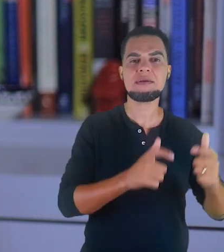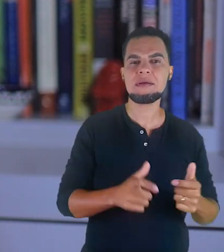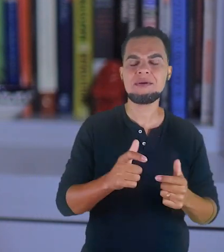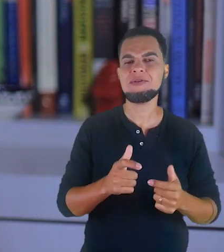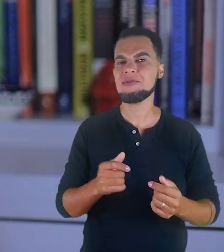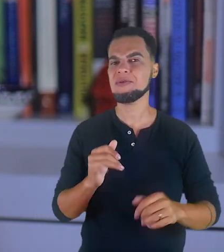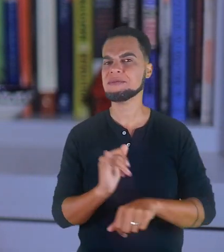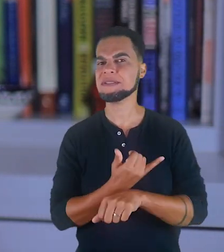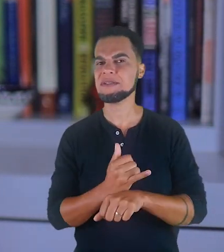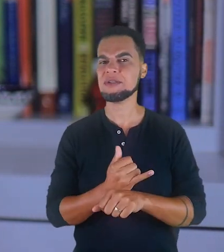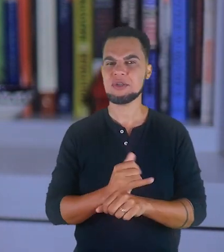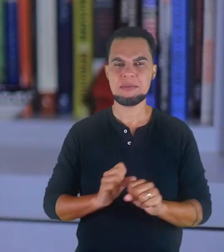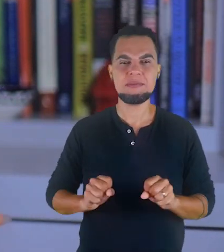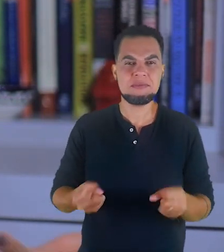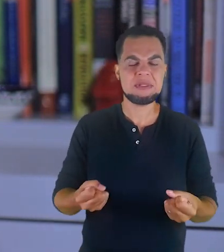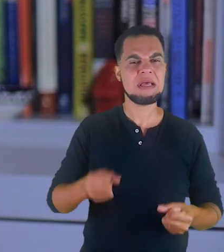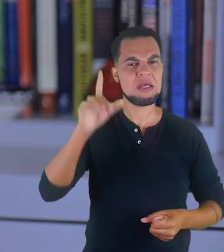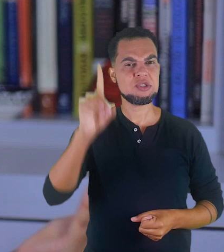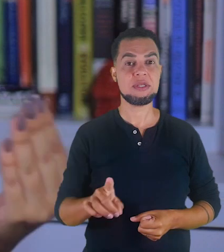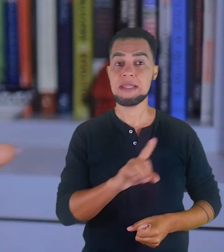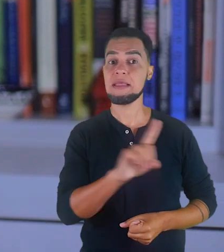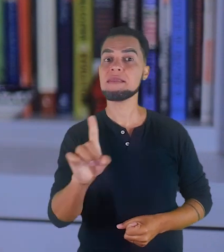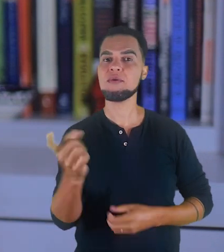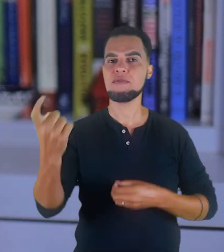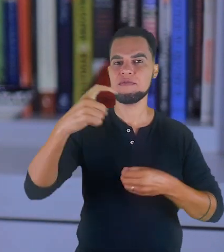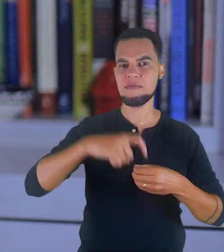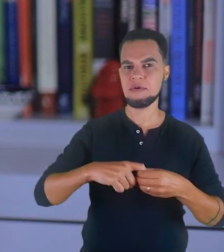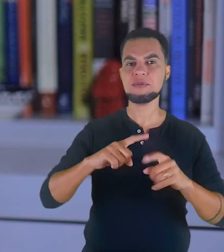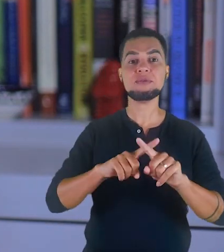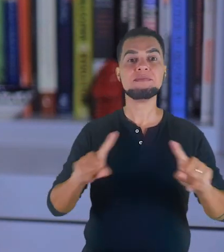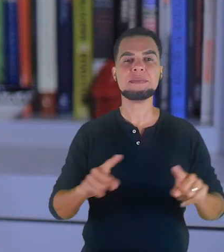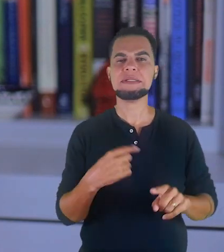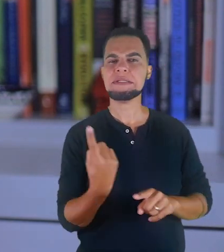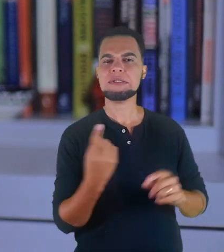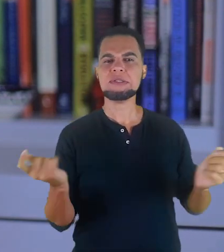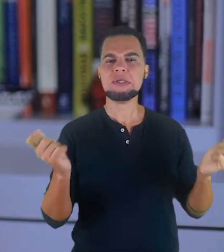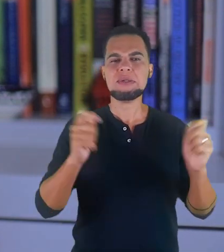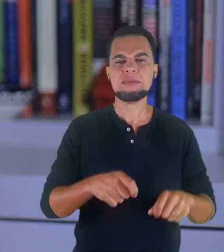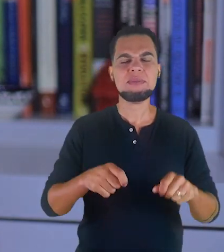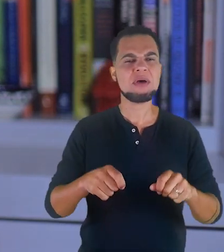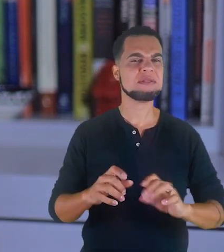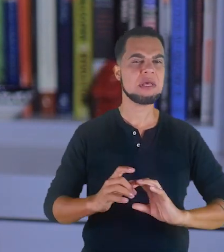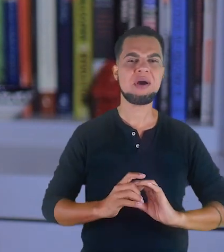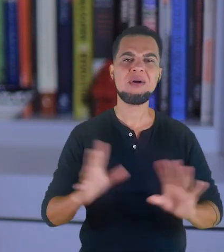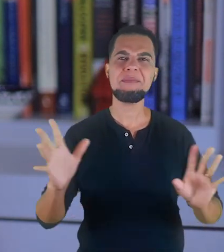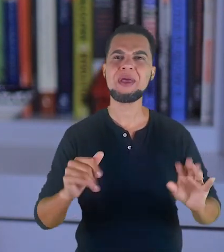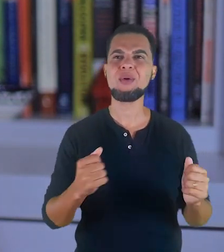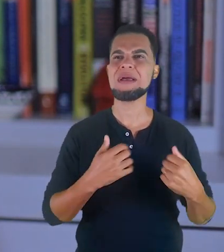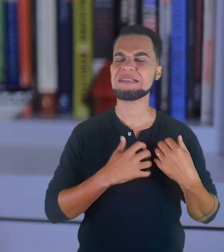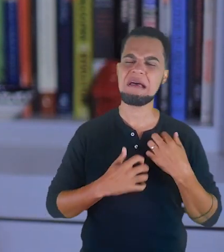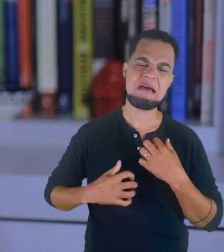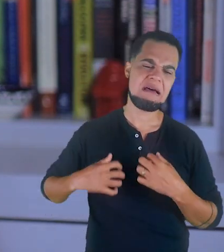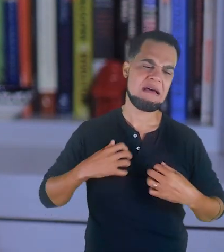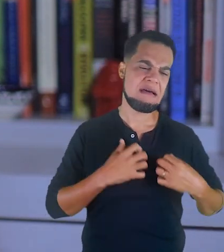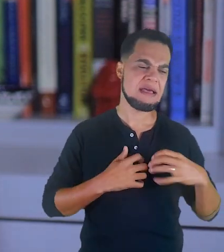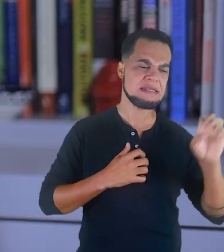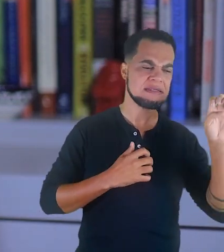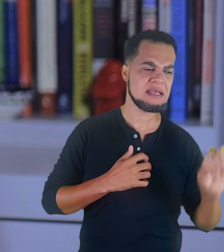in order to protect us so that the Right does not return to power and we can break up the melancholy of the Left,